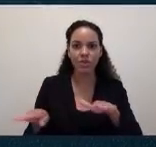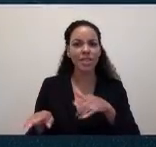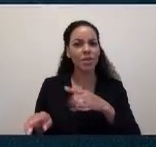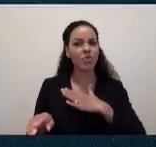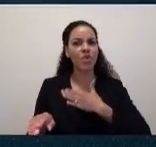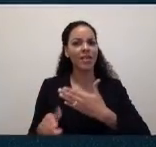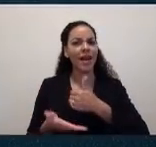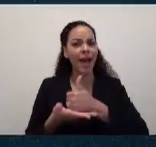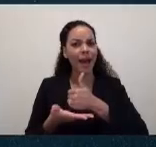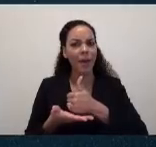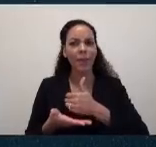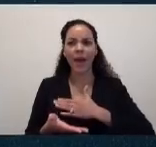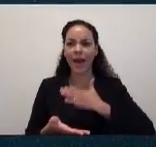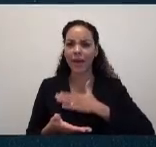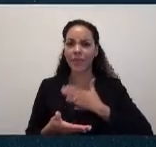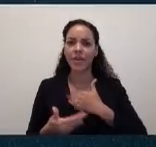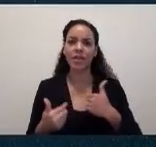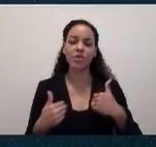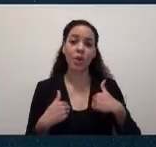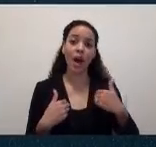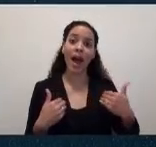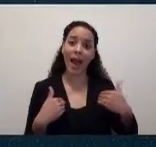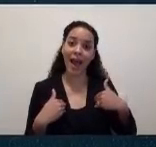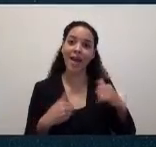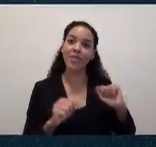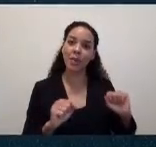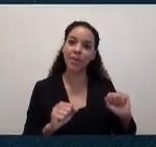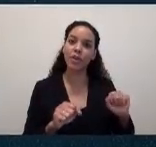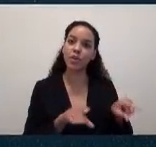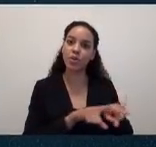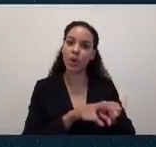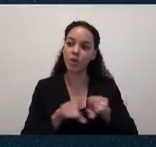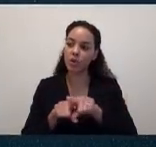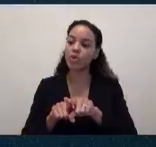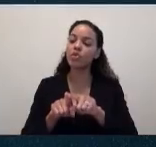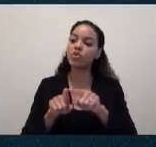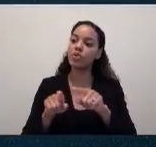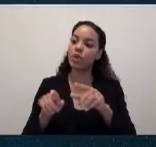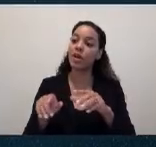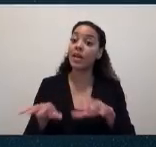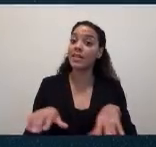and I have the ability to take paid leave if an emergency arises.